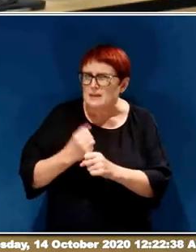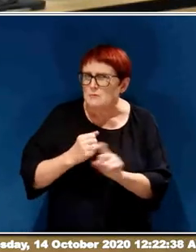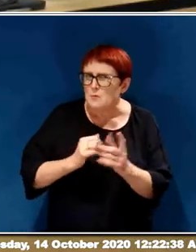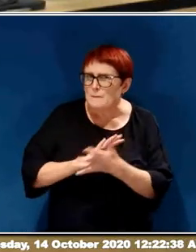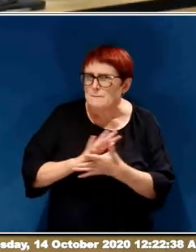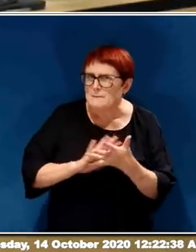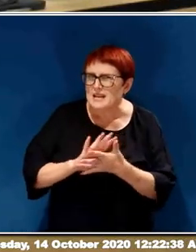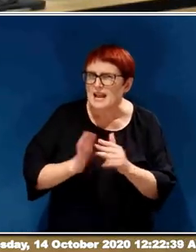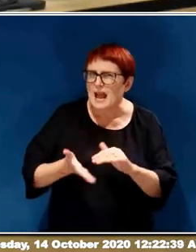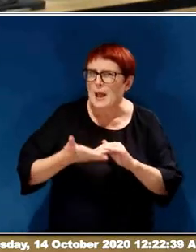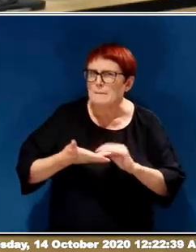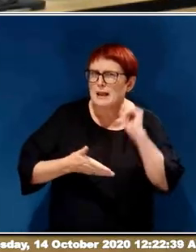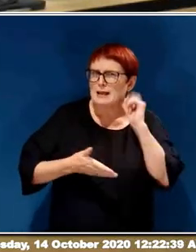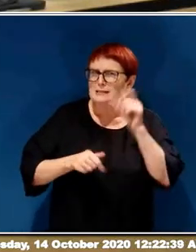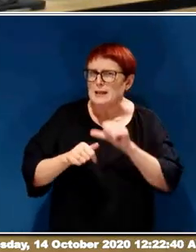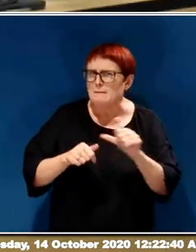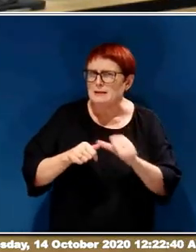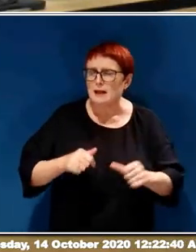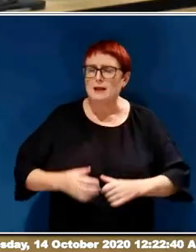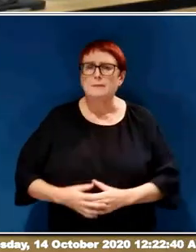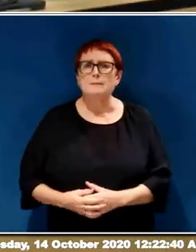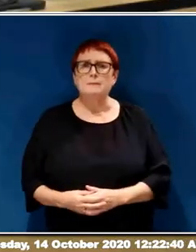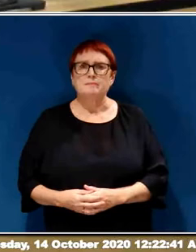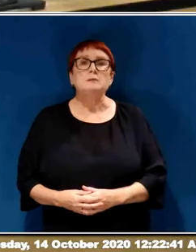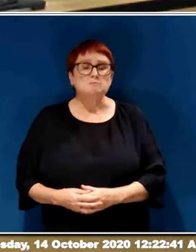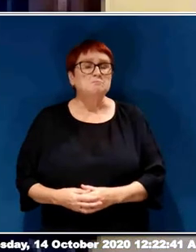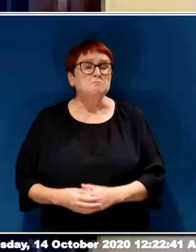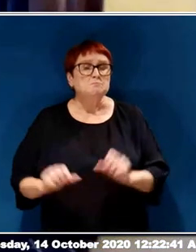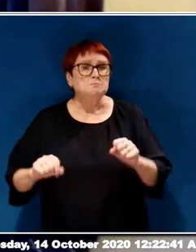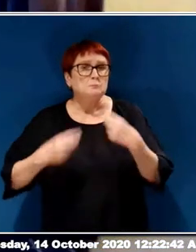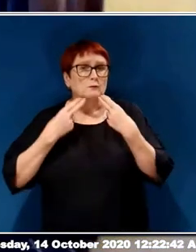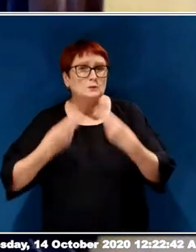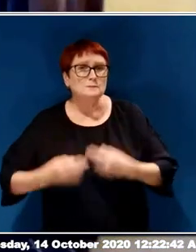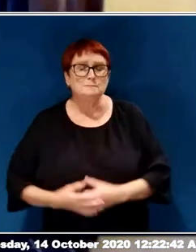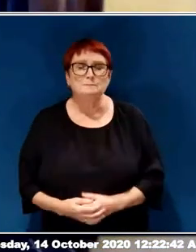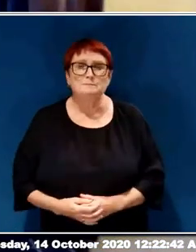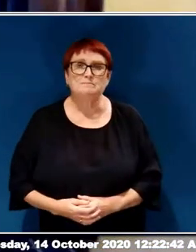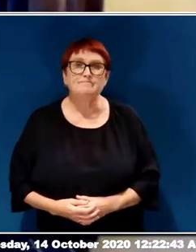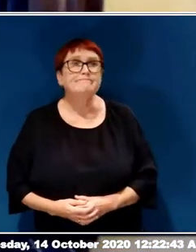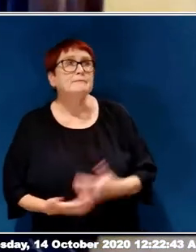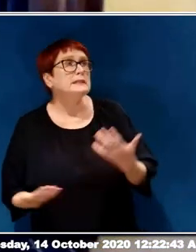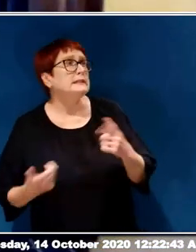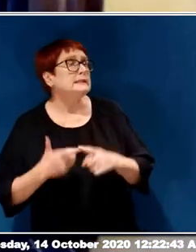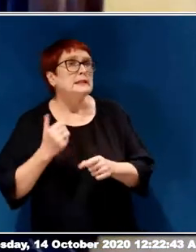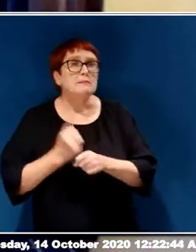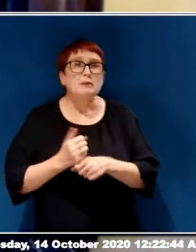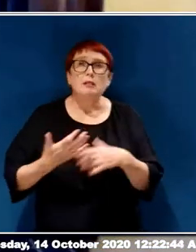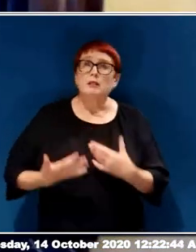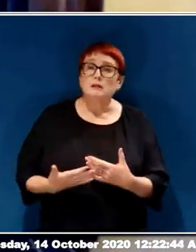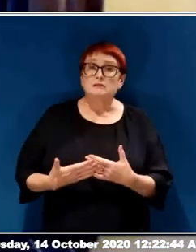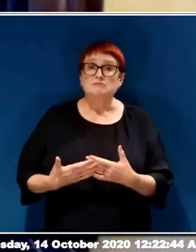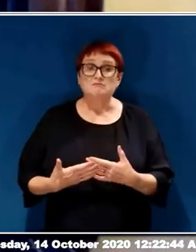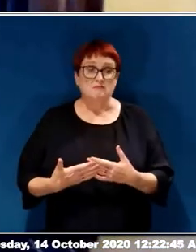DR de BRUIN: Certainly. This might mean expecting work from a student at a lower achievement,